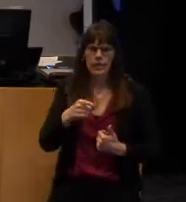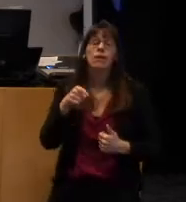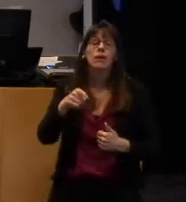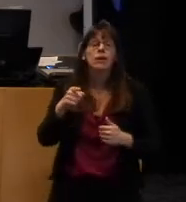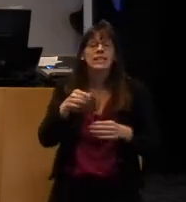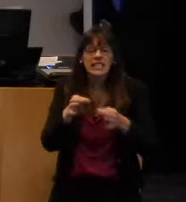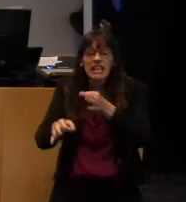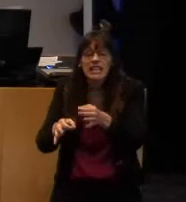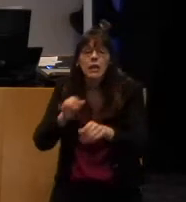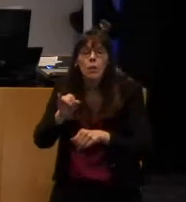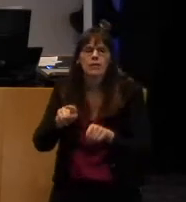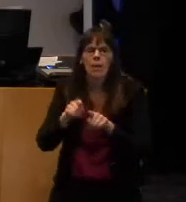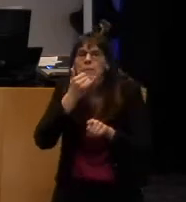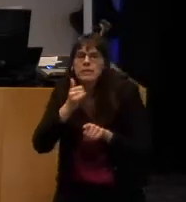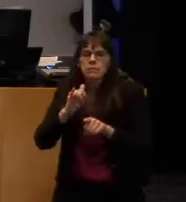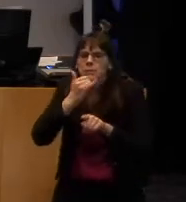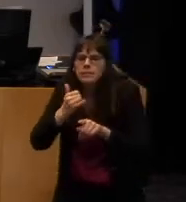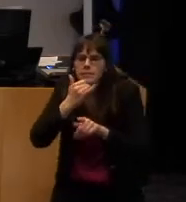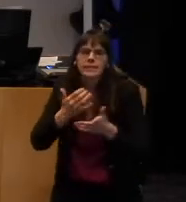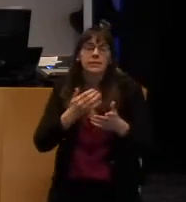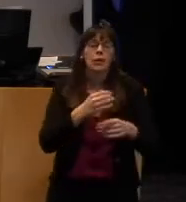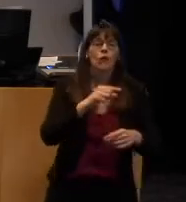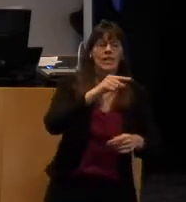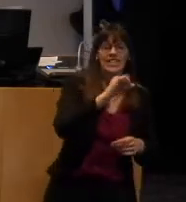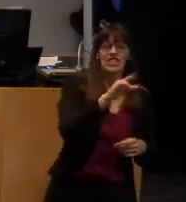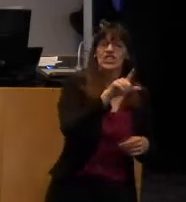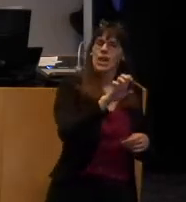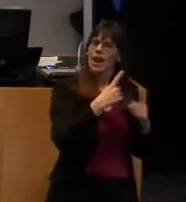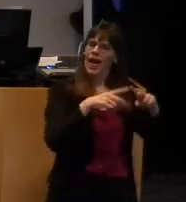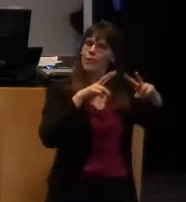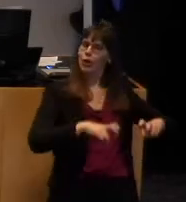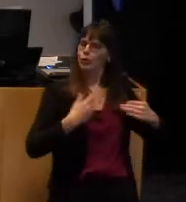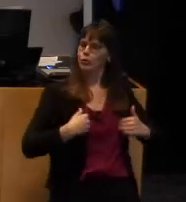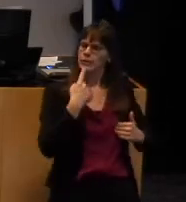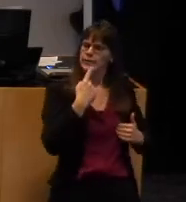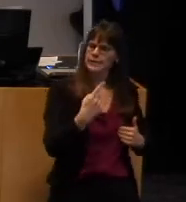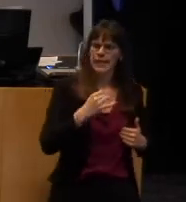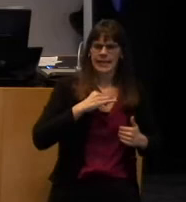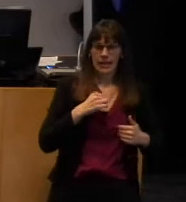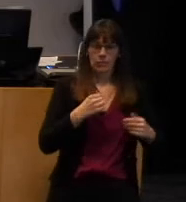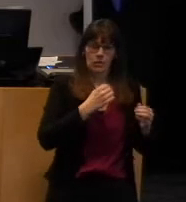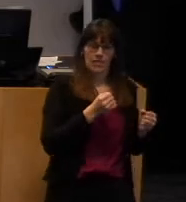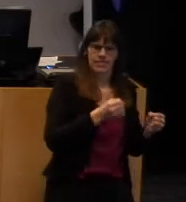and another scholar is Gile, who says we should distinguish between tactics and strategies.